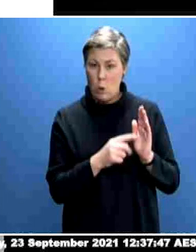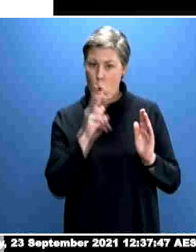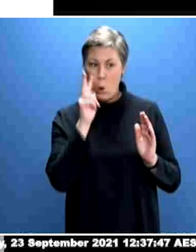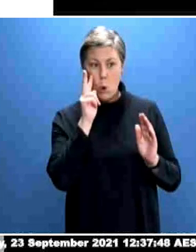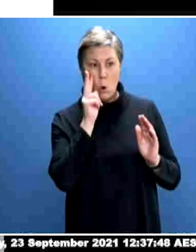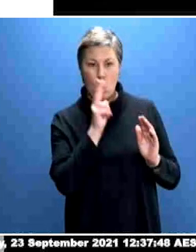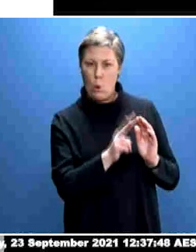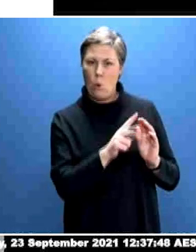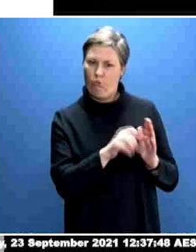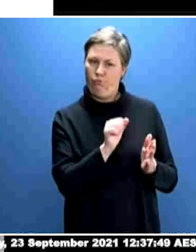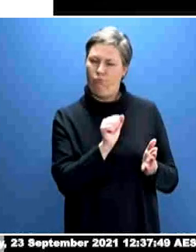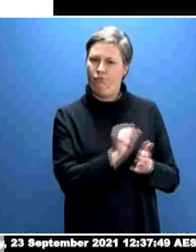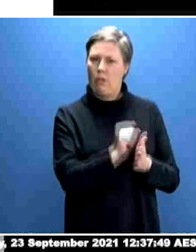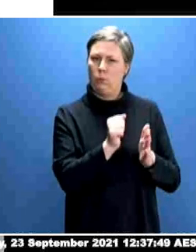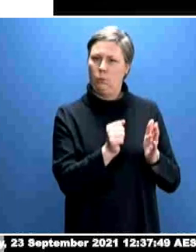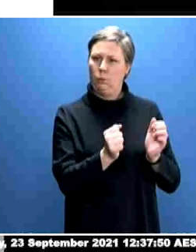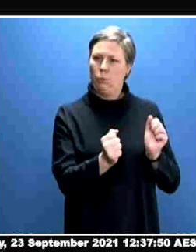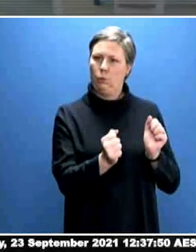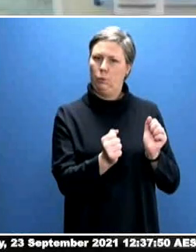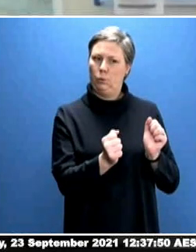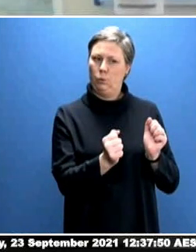suited to what we're talking about here.